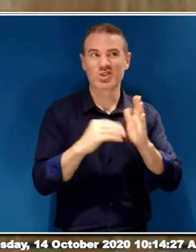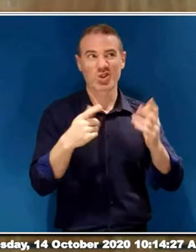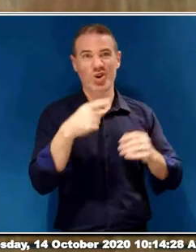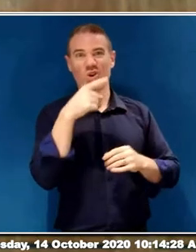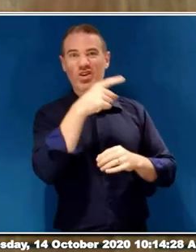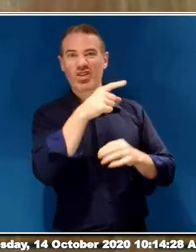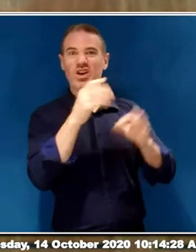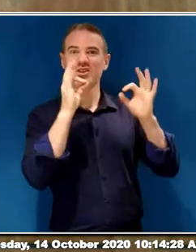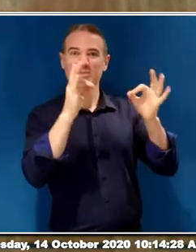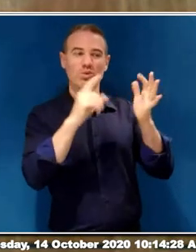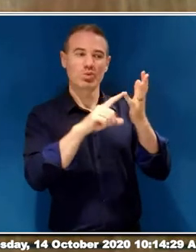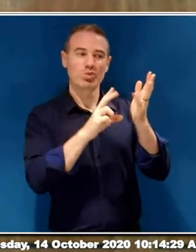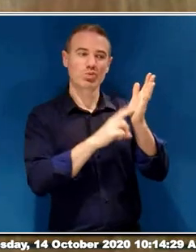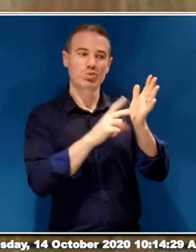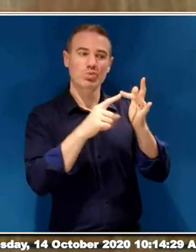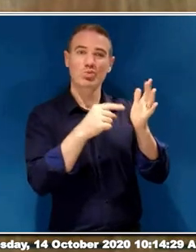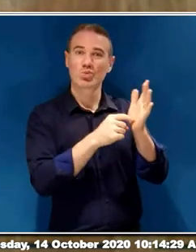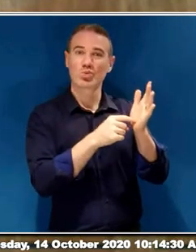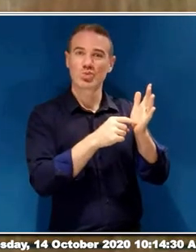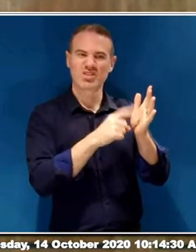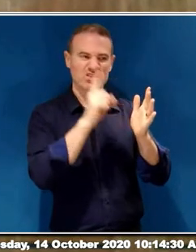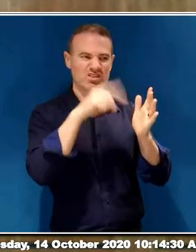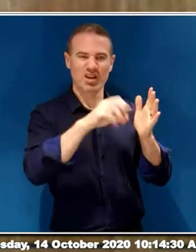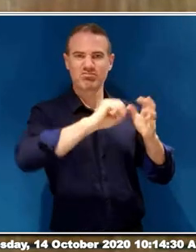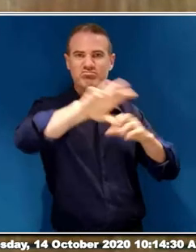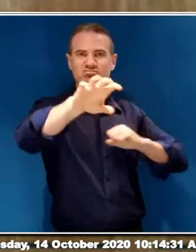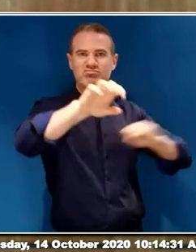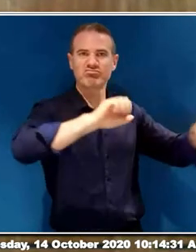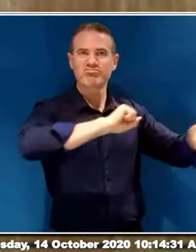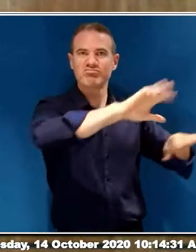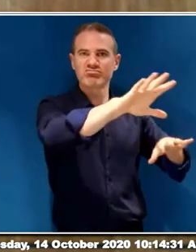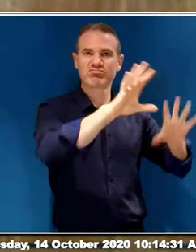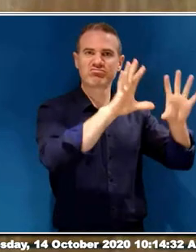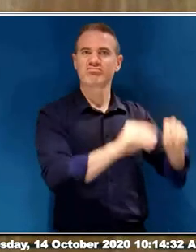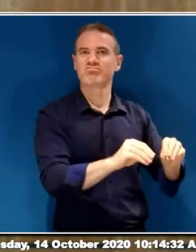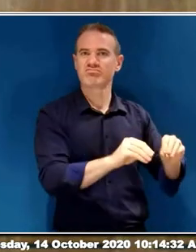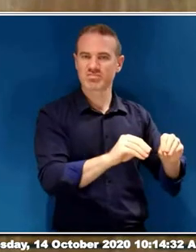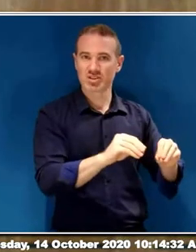students that had been in that particular class with Kobe were placed